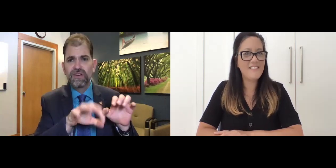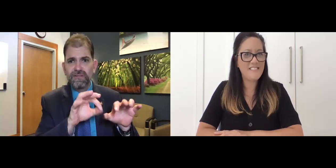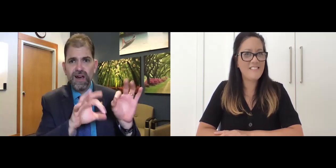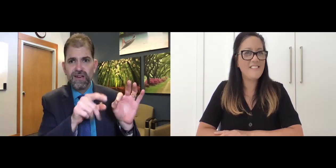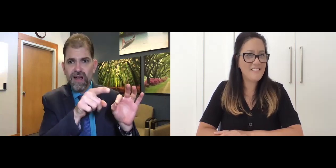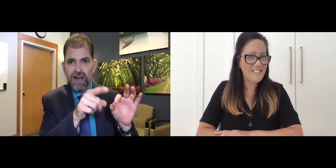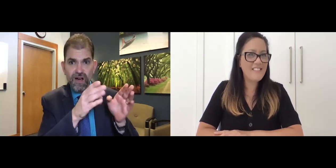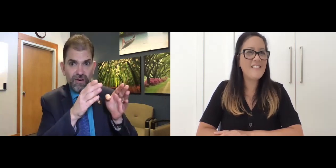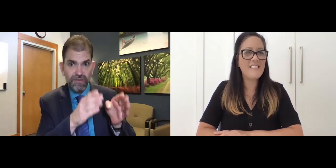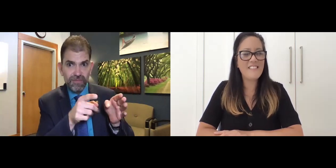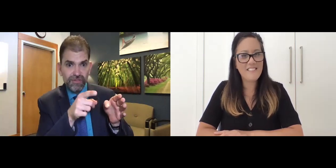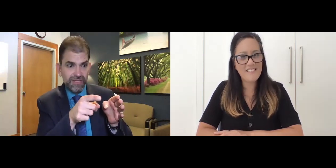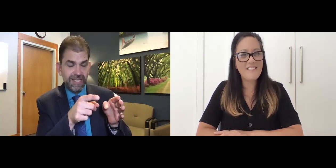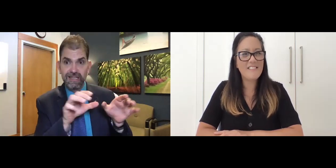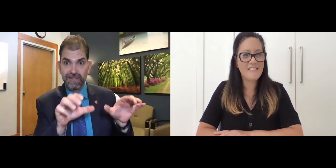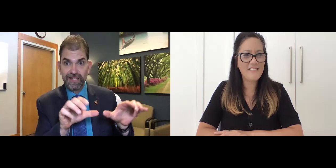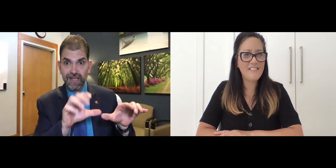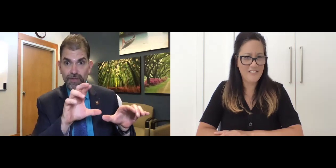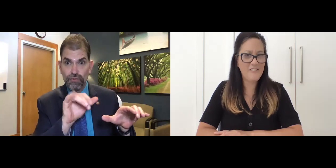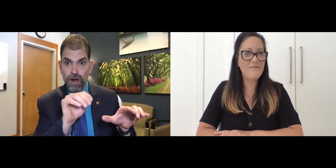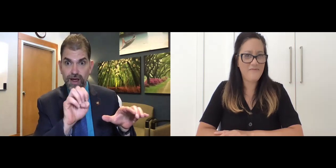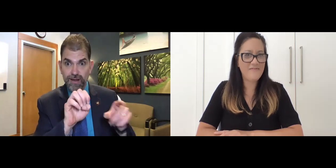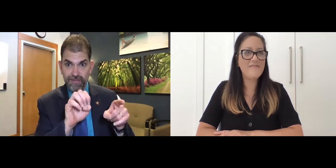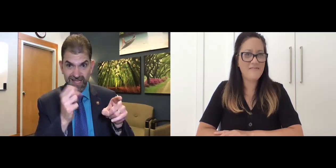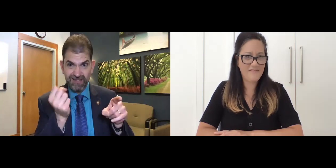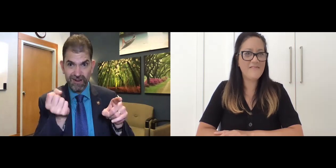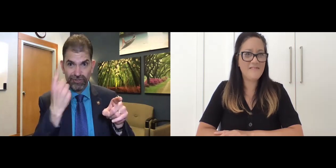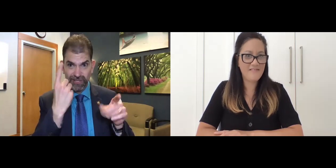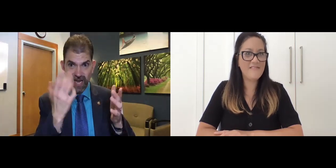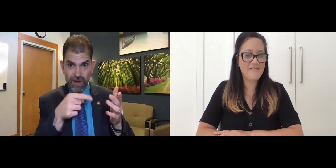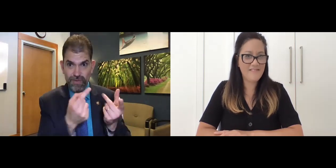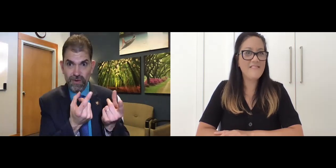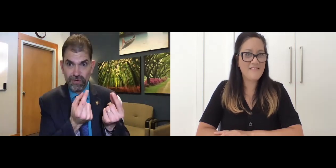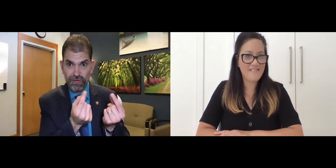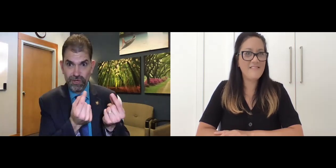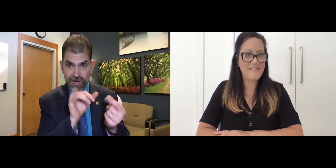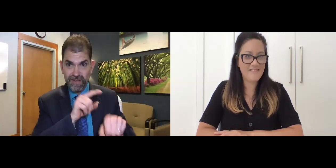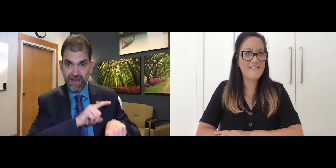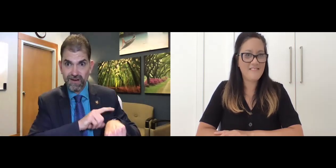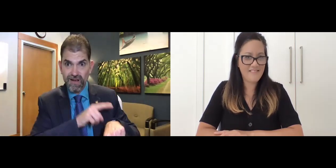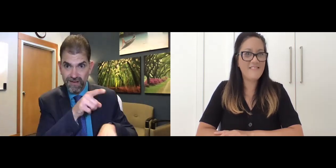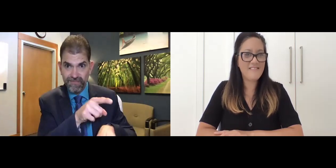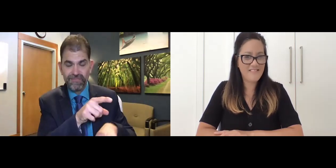and an evaluation is required where we see the person did commit a